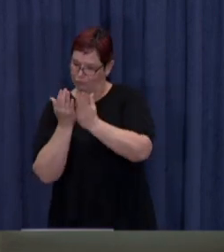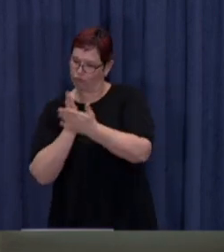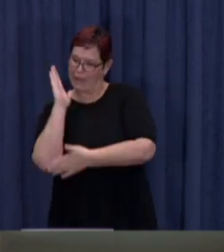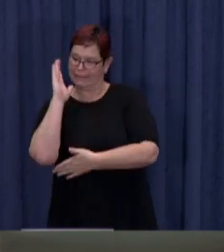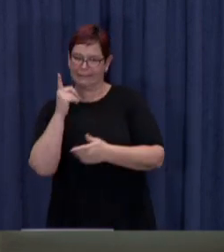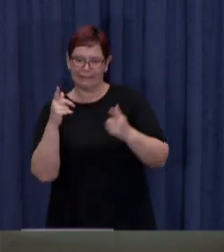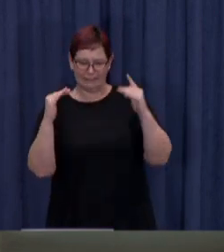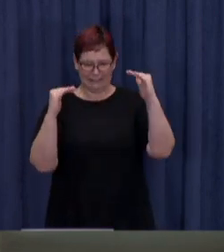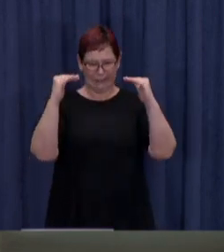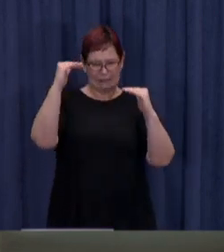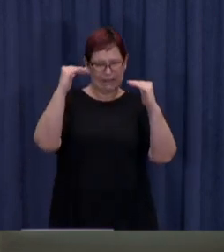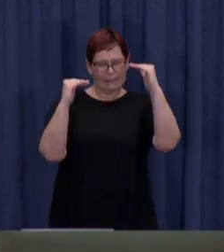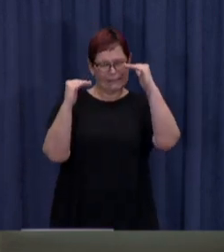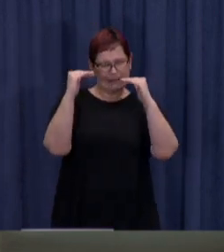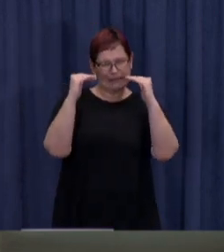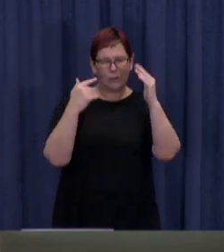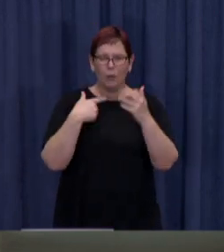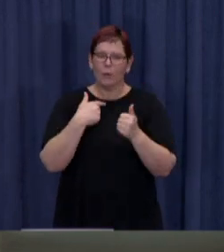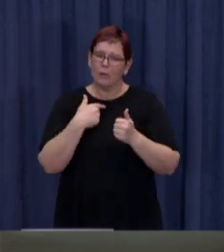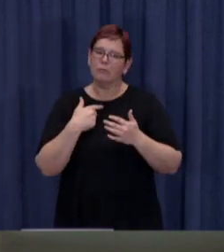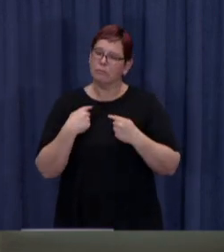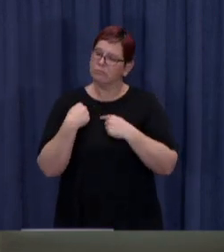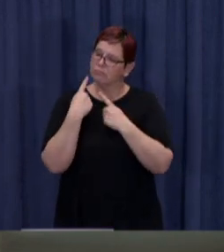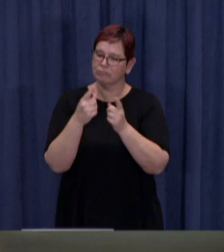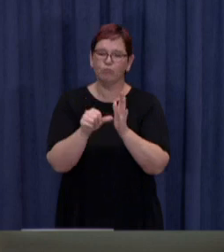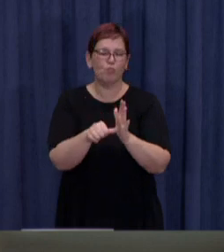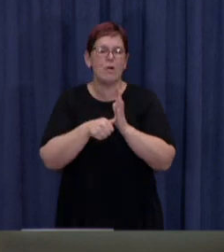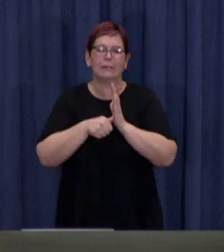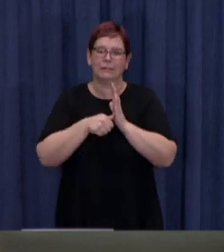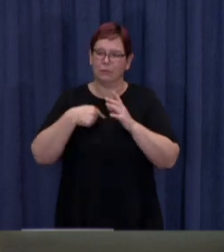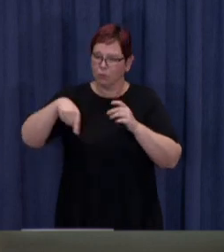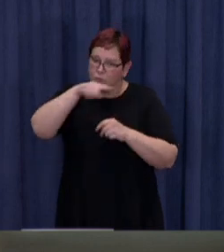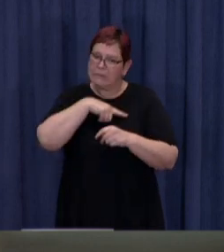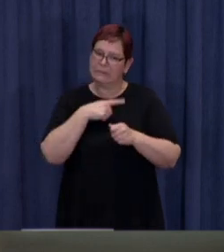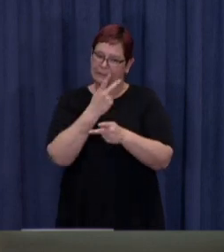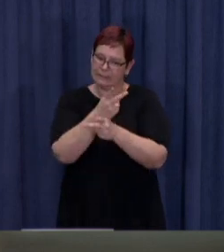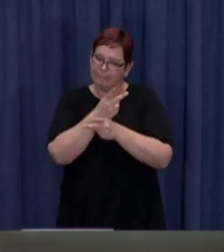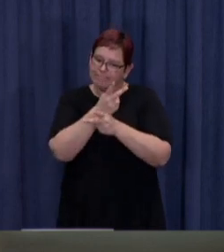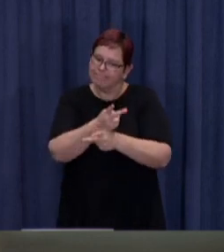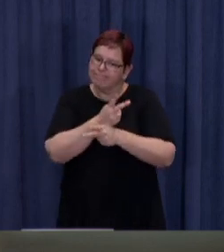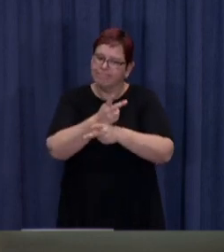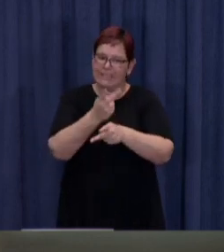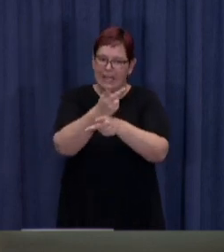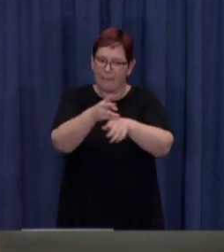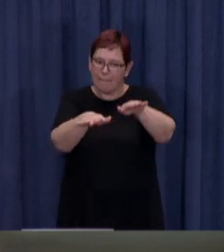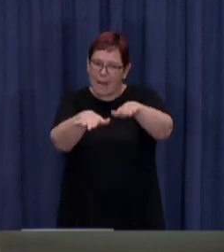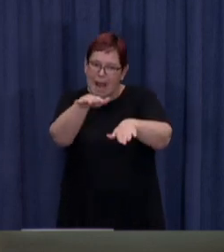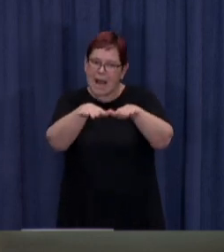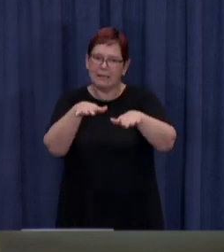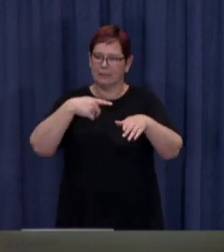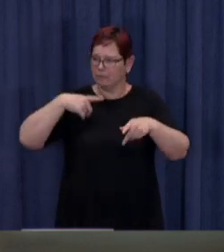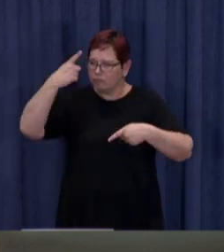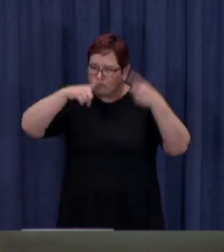to which all of us have been able to have these discussions together in a collaborative cooperative way but always taking into account the full public